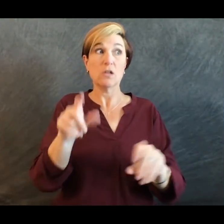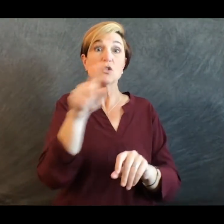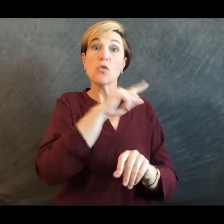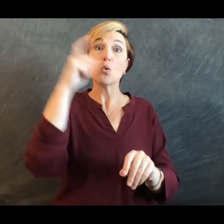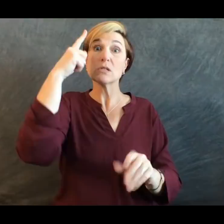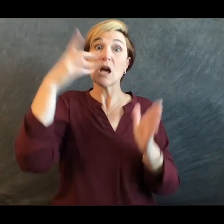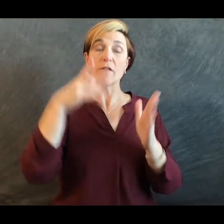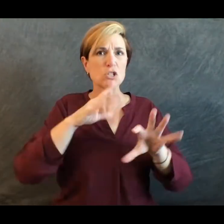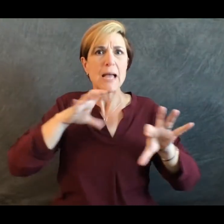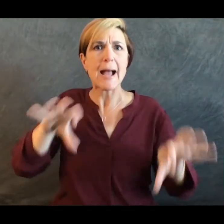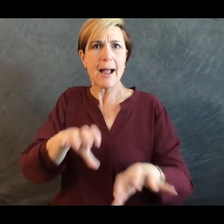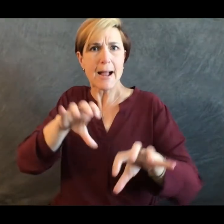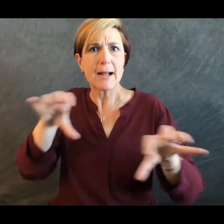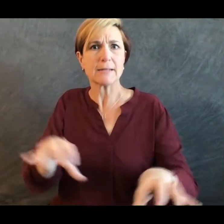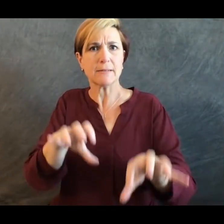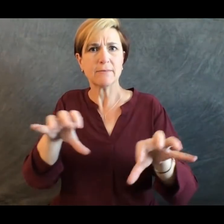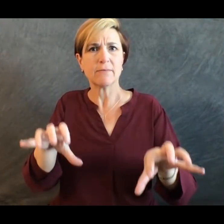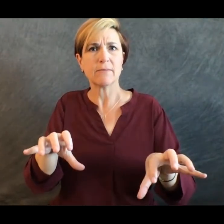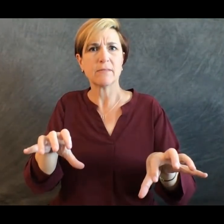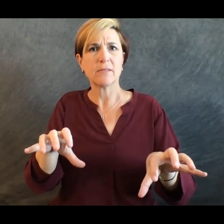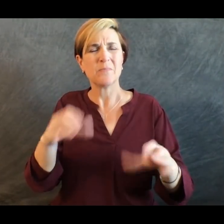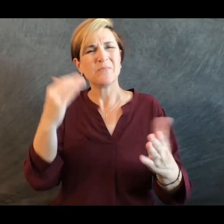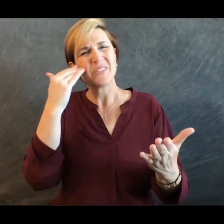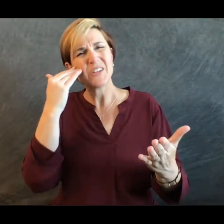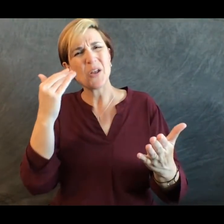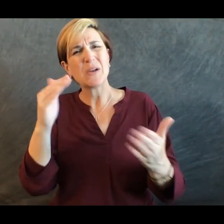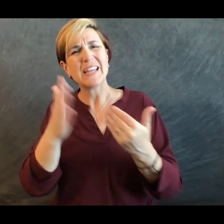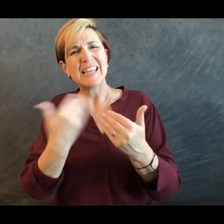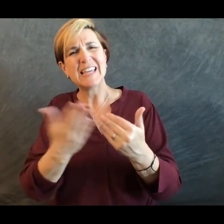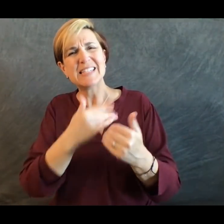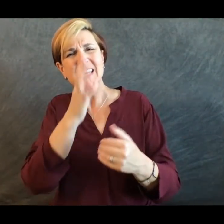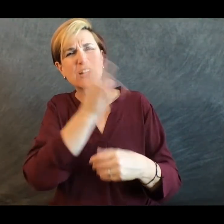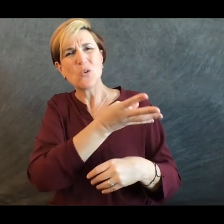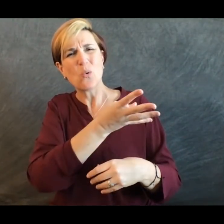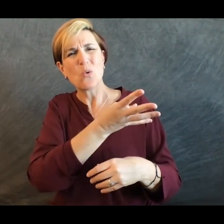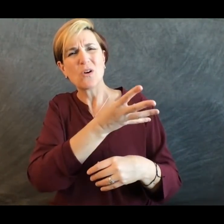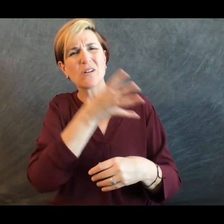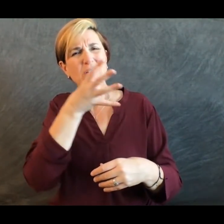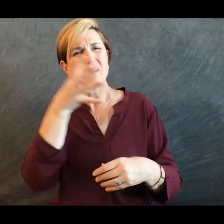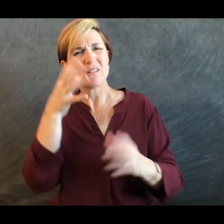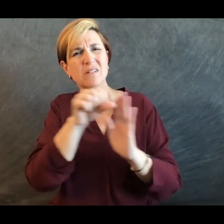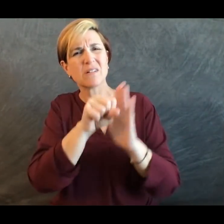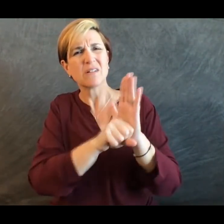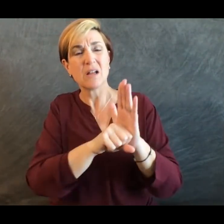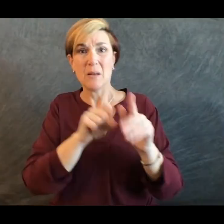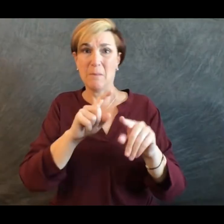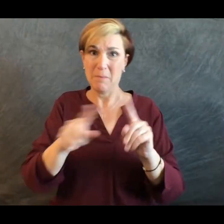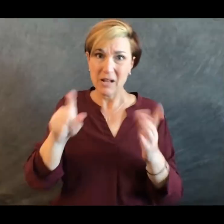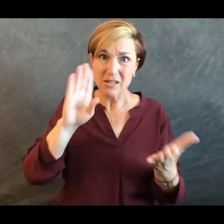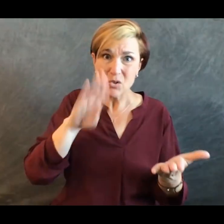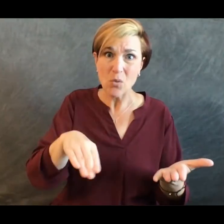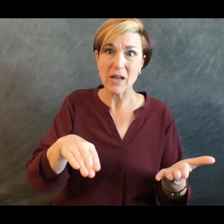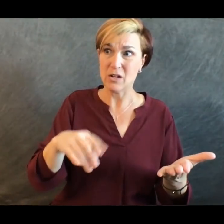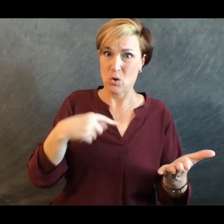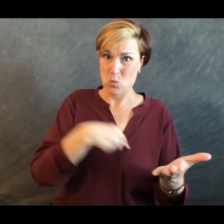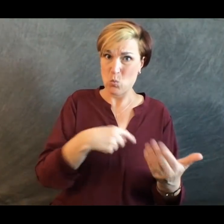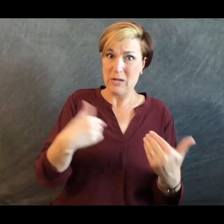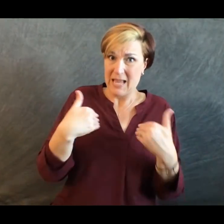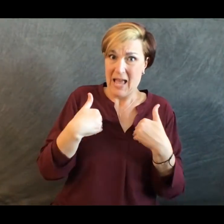about them much but we have a big country we have 50 states and it's not only the big cities so if we're gonna pull out of this we're gonna pull out of